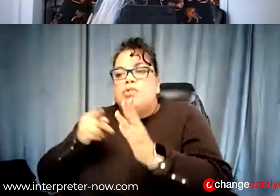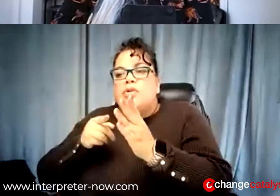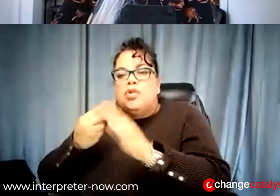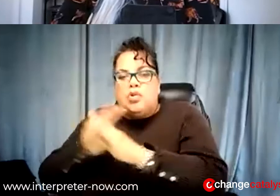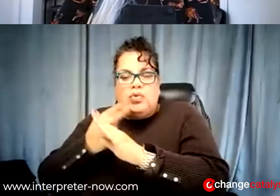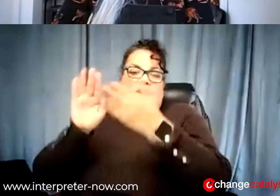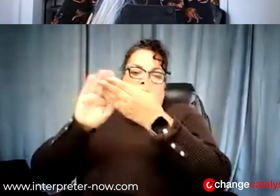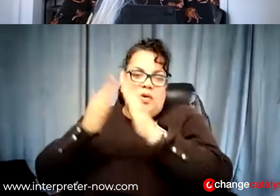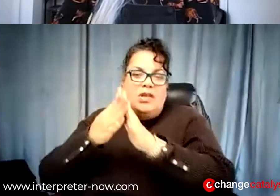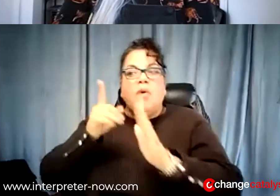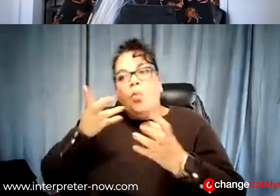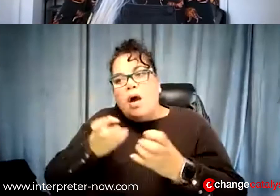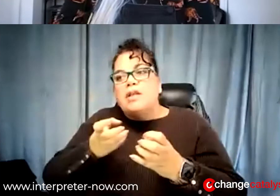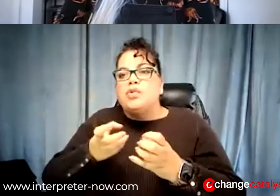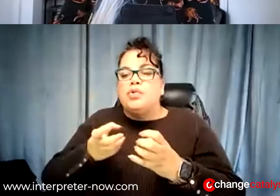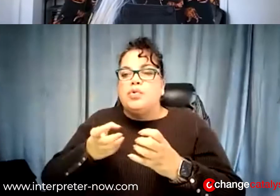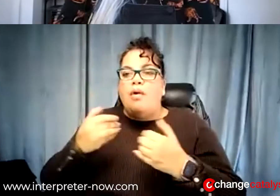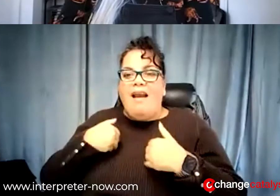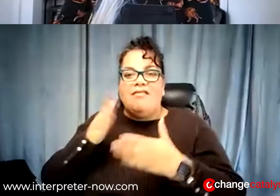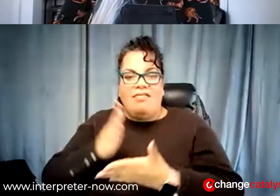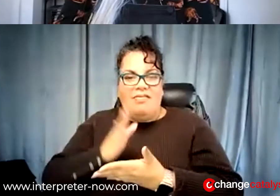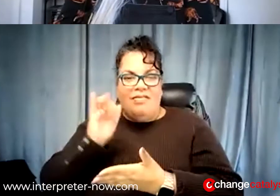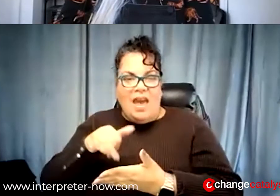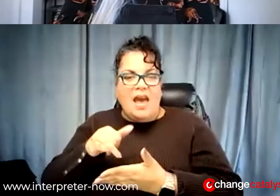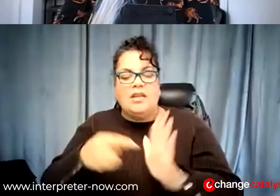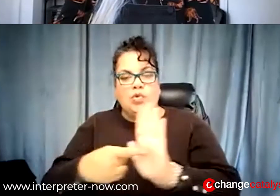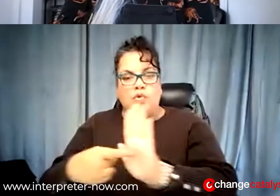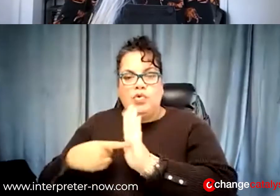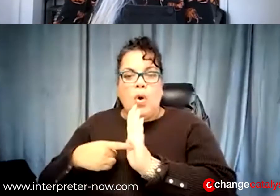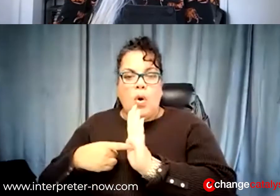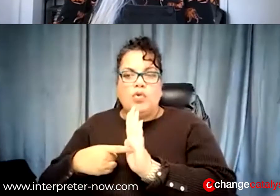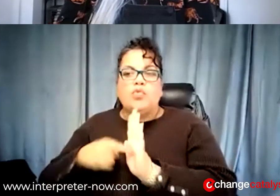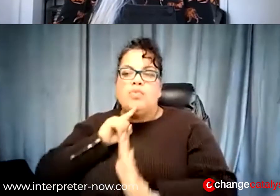I really just wanted to kind of find ways to experientially discover that for more people